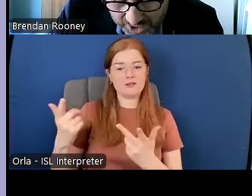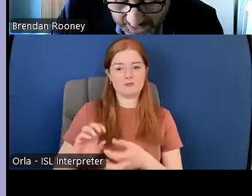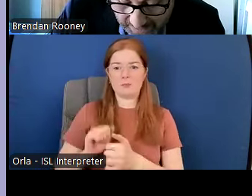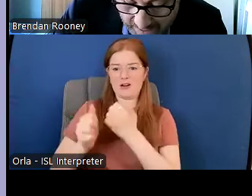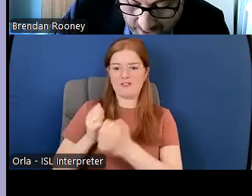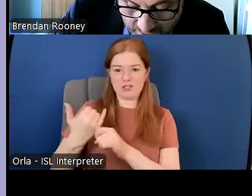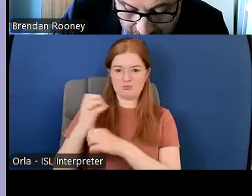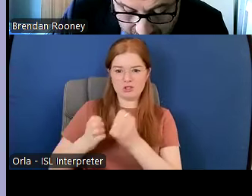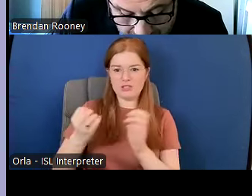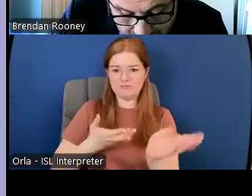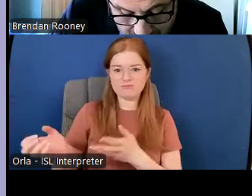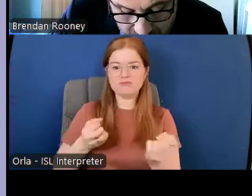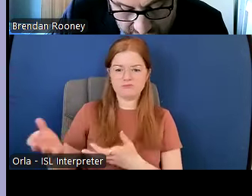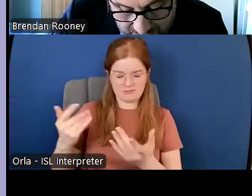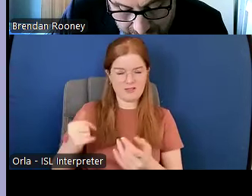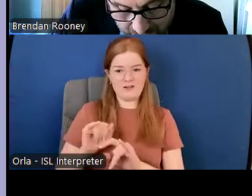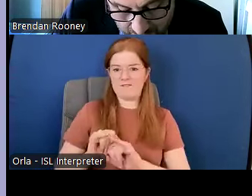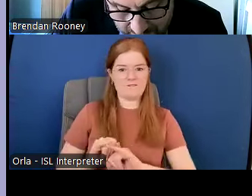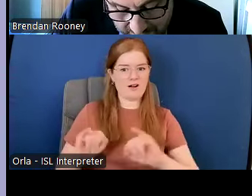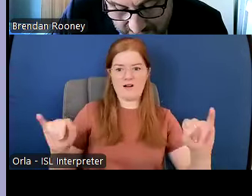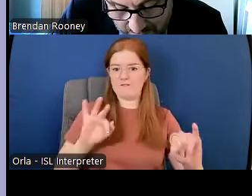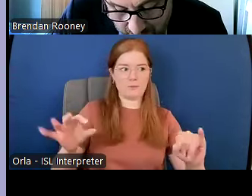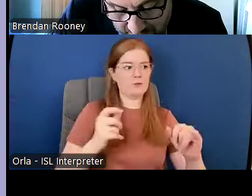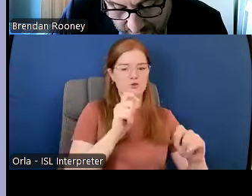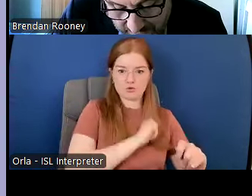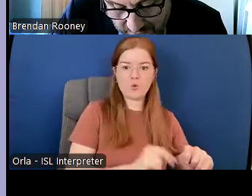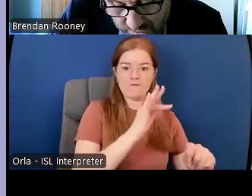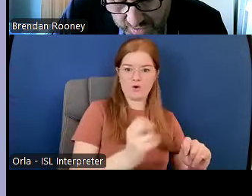machine are further from the true sense of form than simple people and of course,